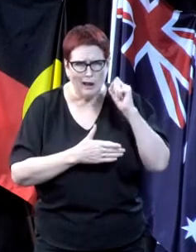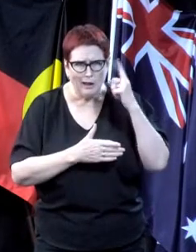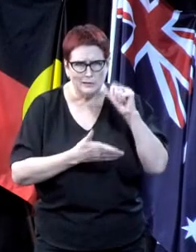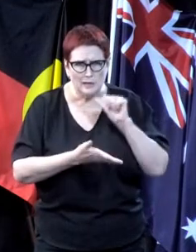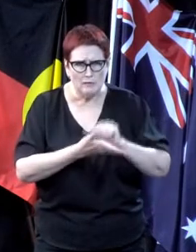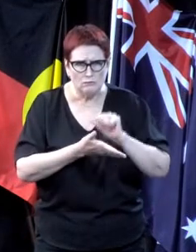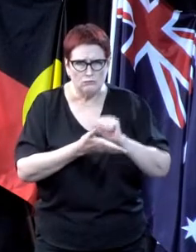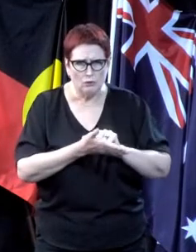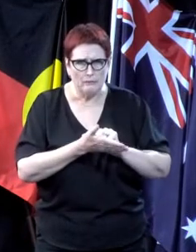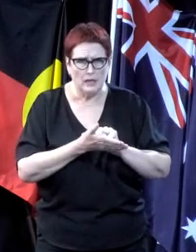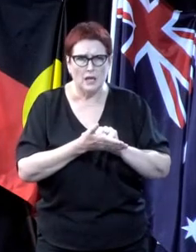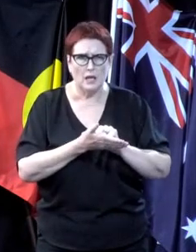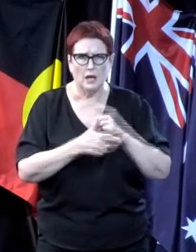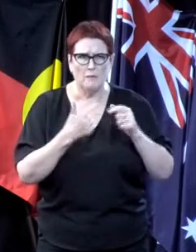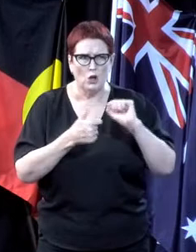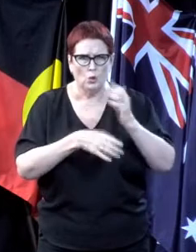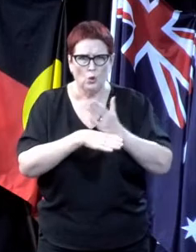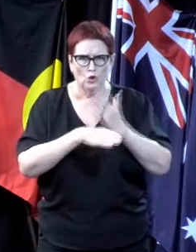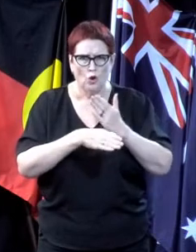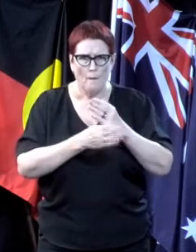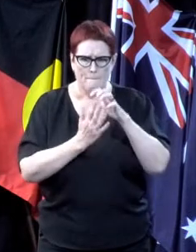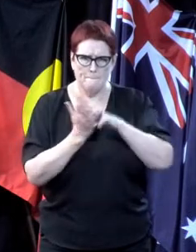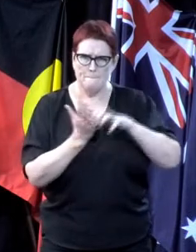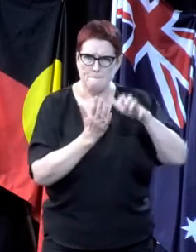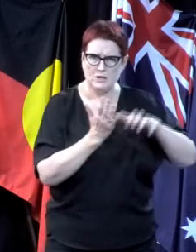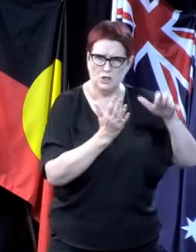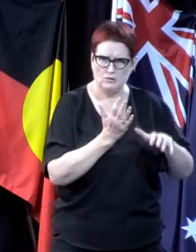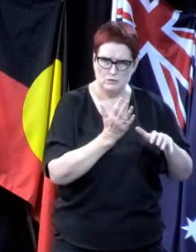to each of the heads of special education services,